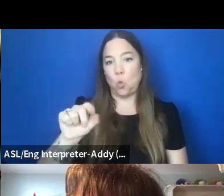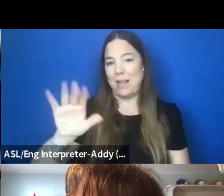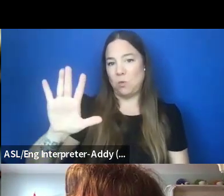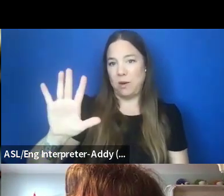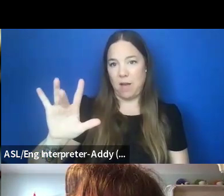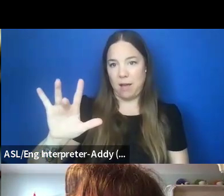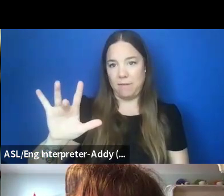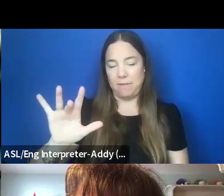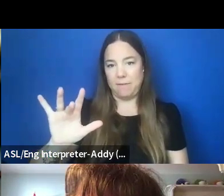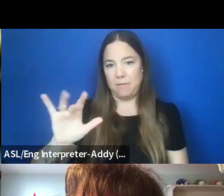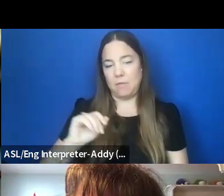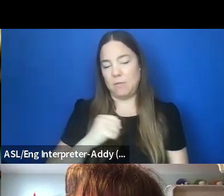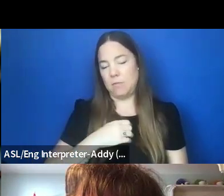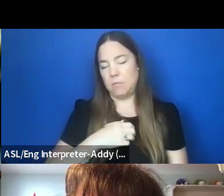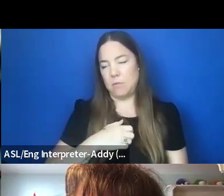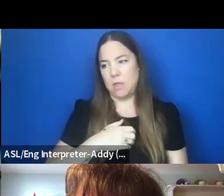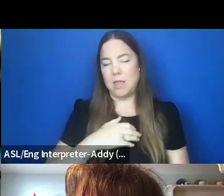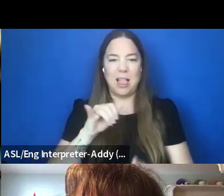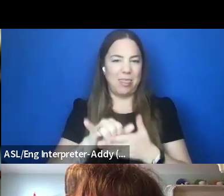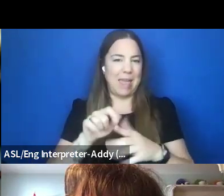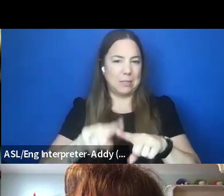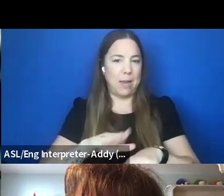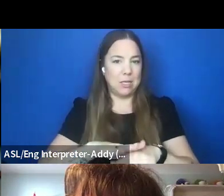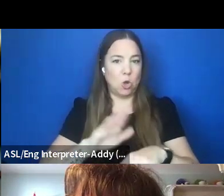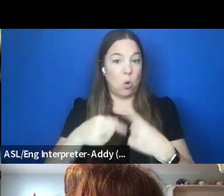Brooke Wilson: and that's based on when the awards are made. So